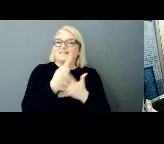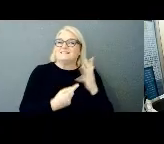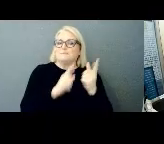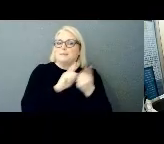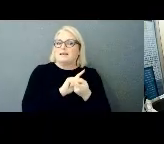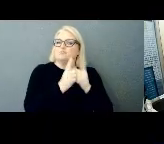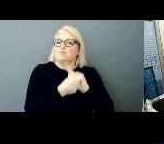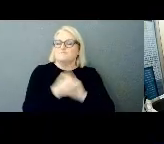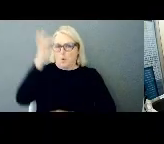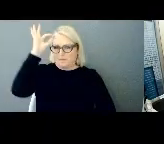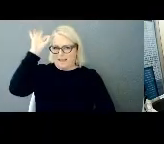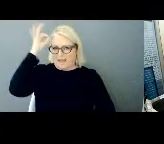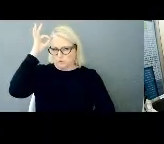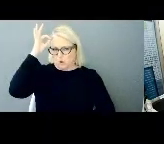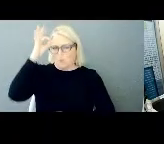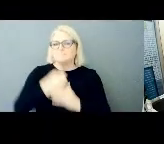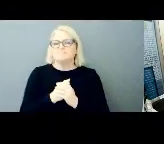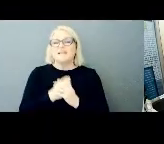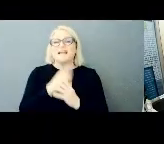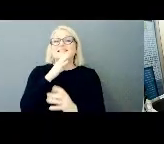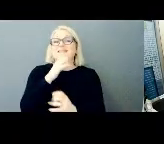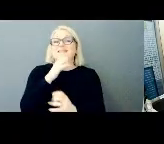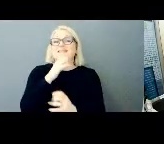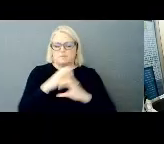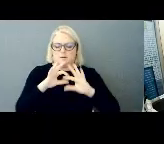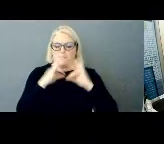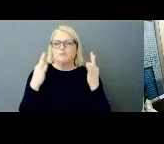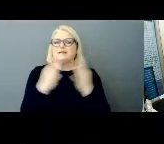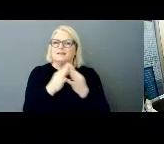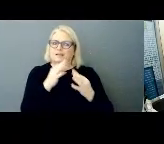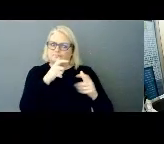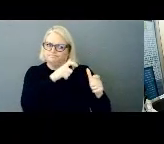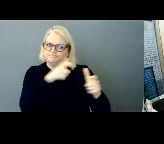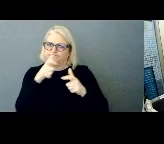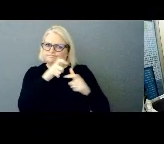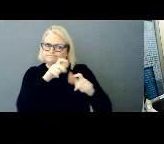that's sort of looking after the entire disability system, it talks about...